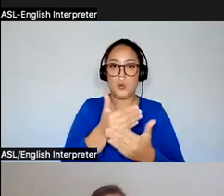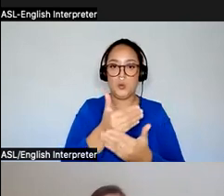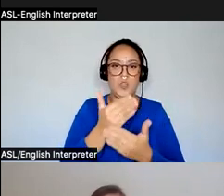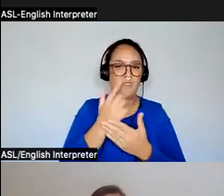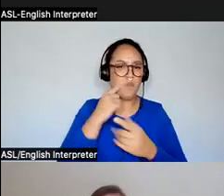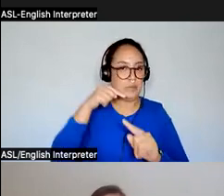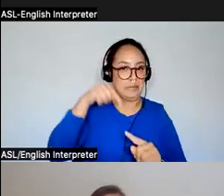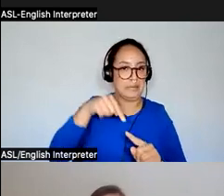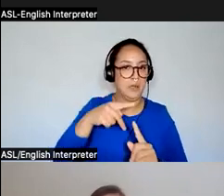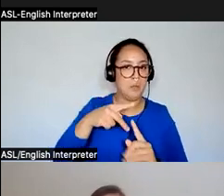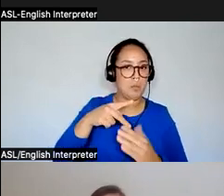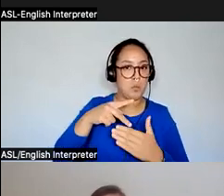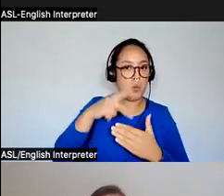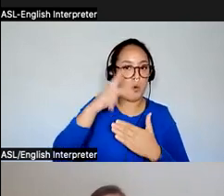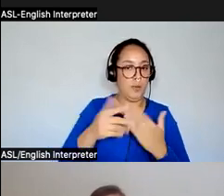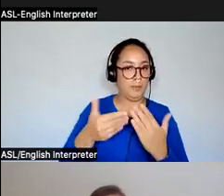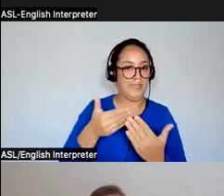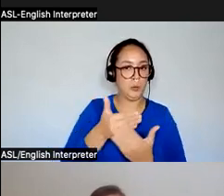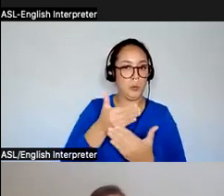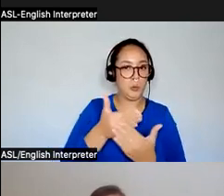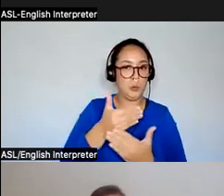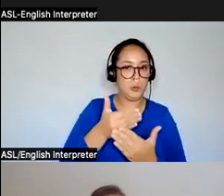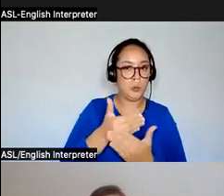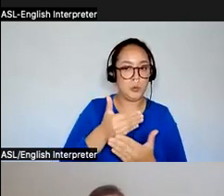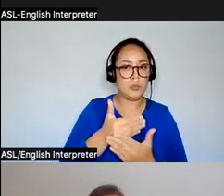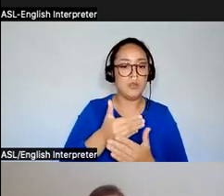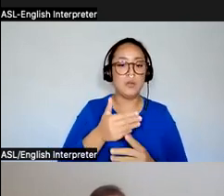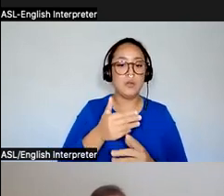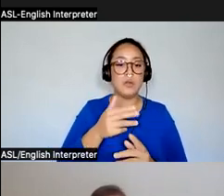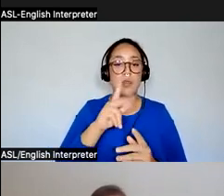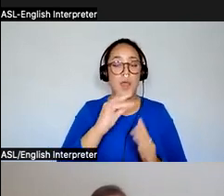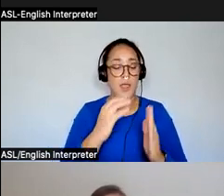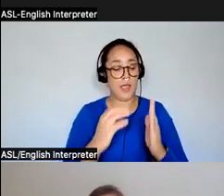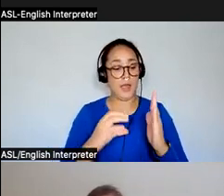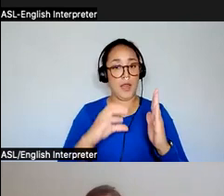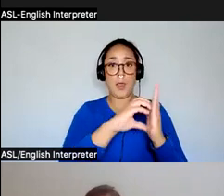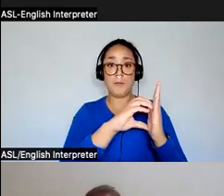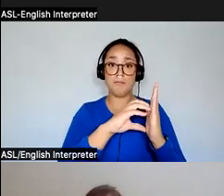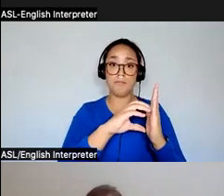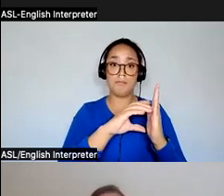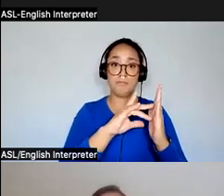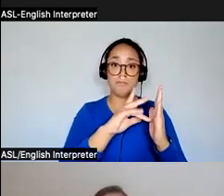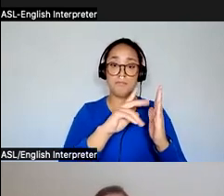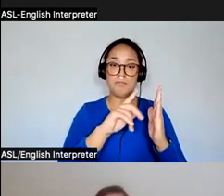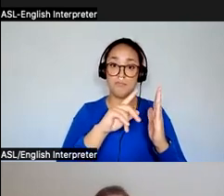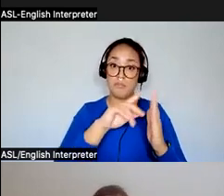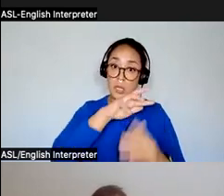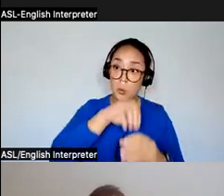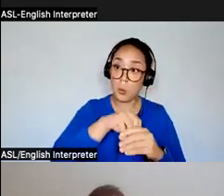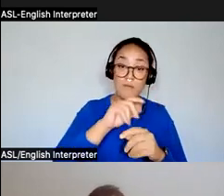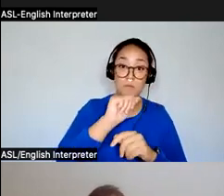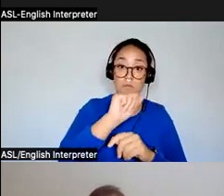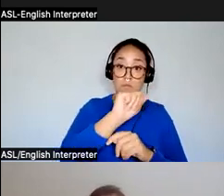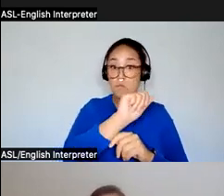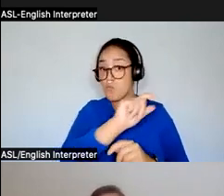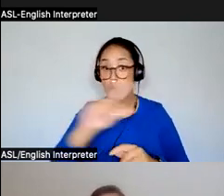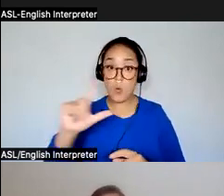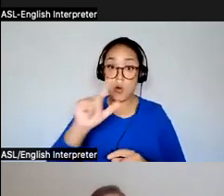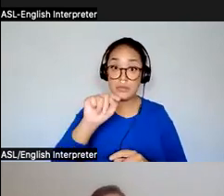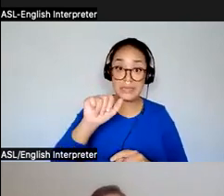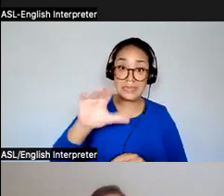And this is not a field that is included in all TC applications.